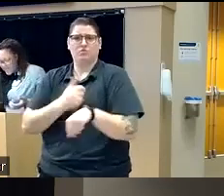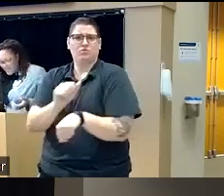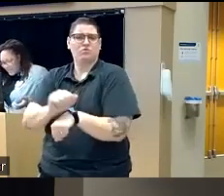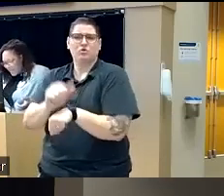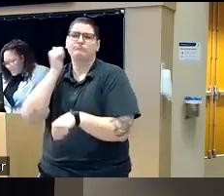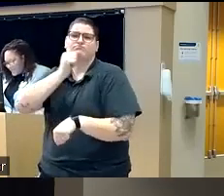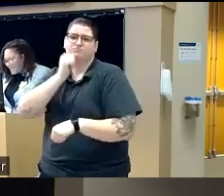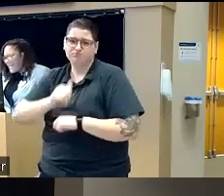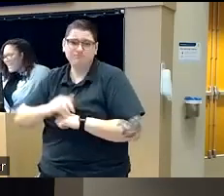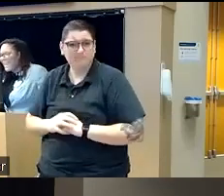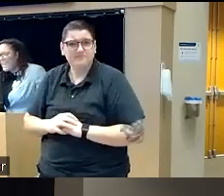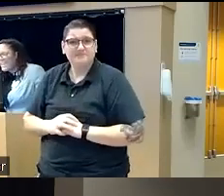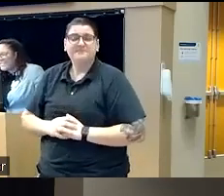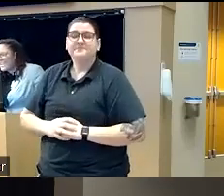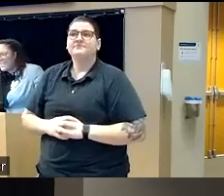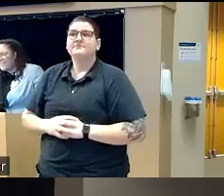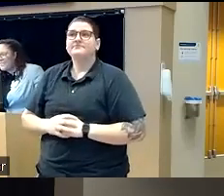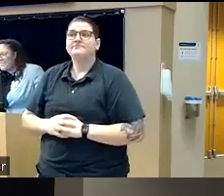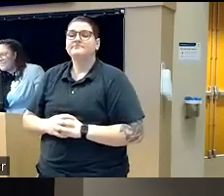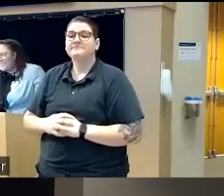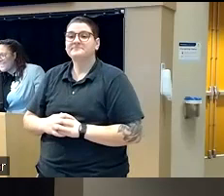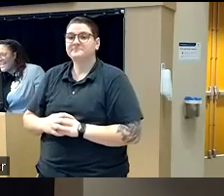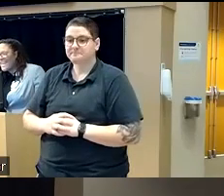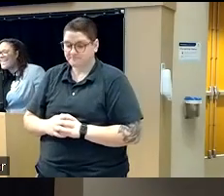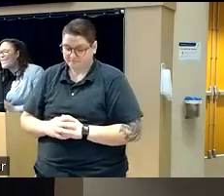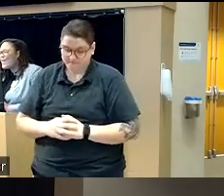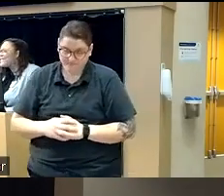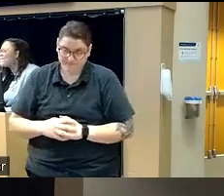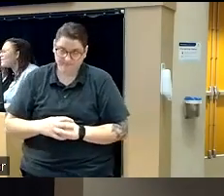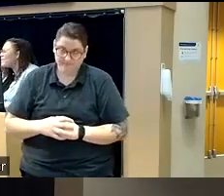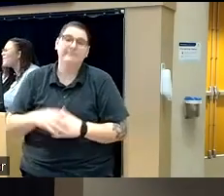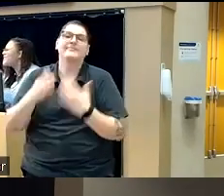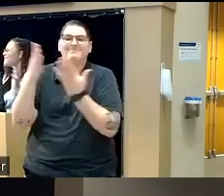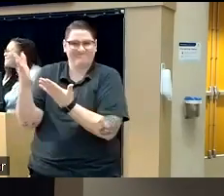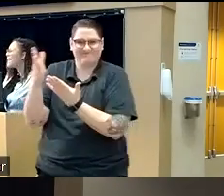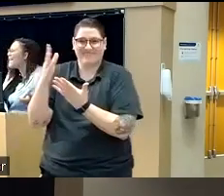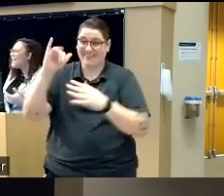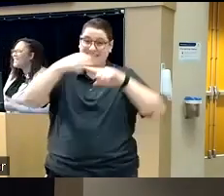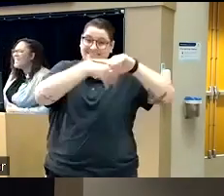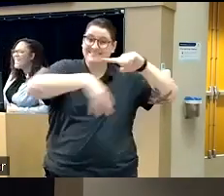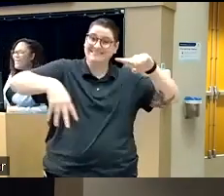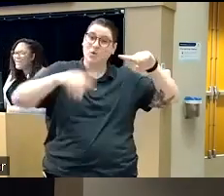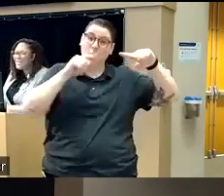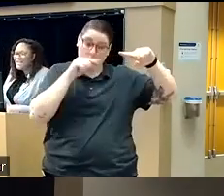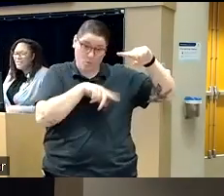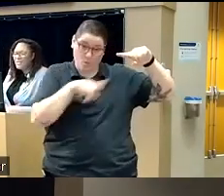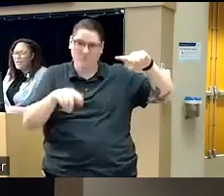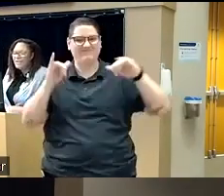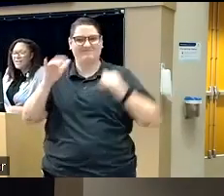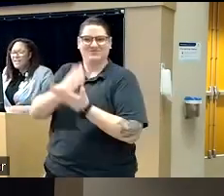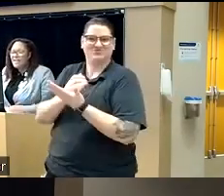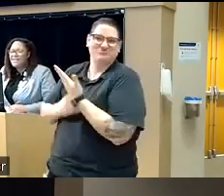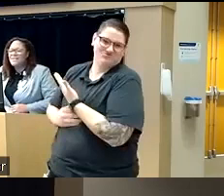on a day-to-day basis and um and here are some of those faces behind that organizational chart this